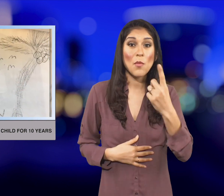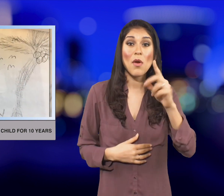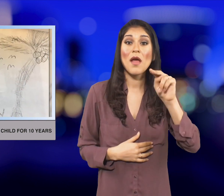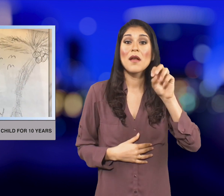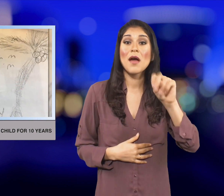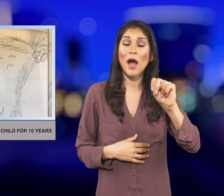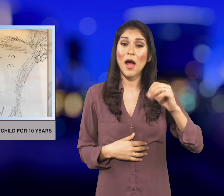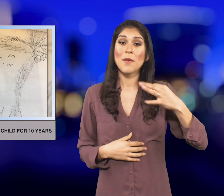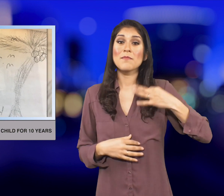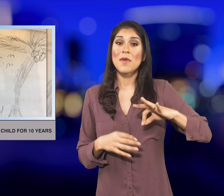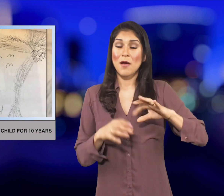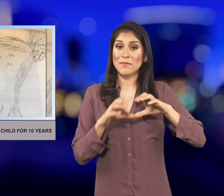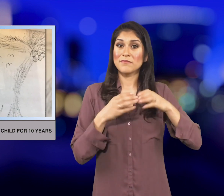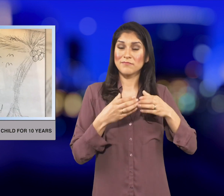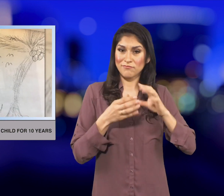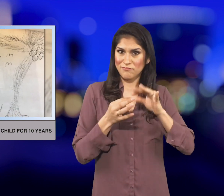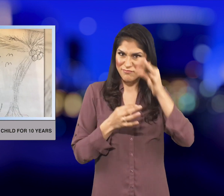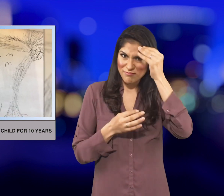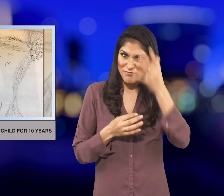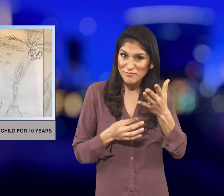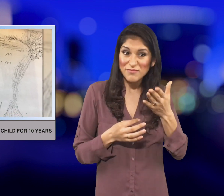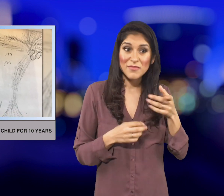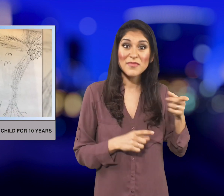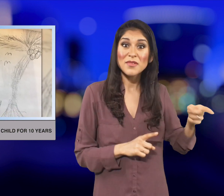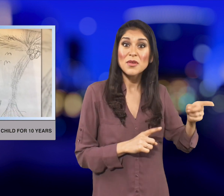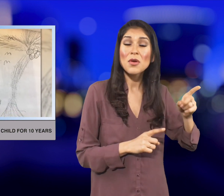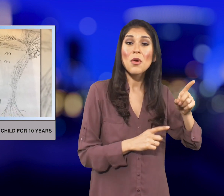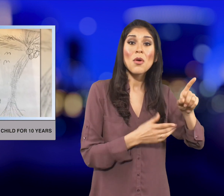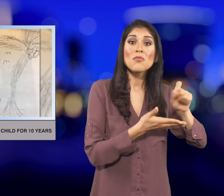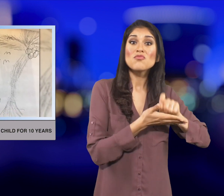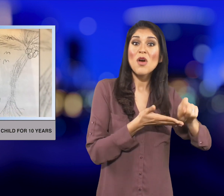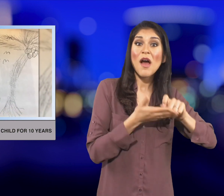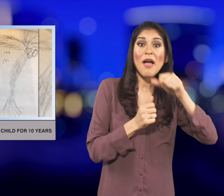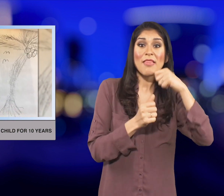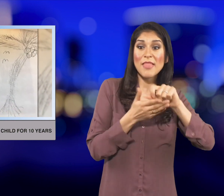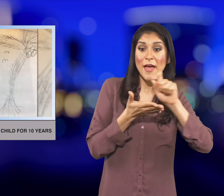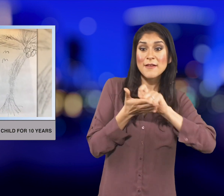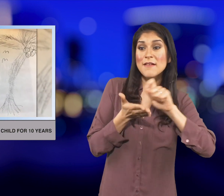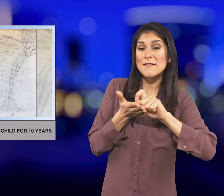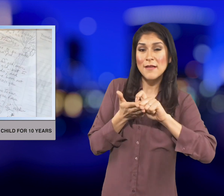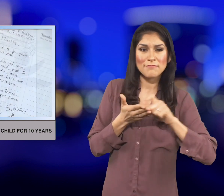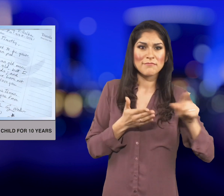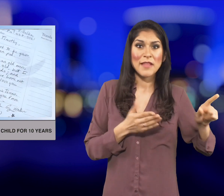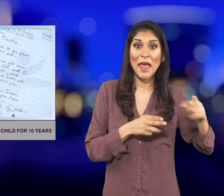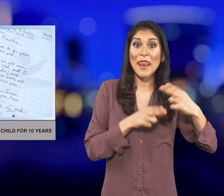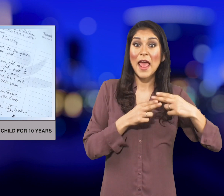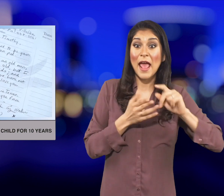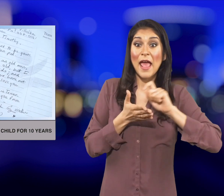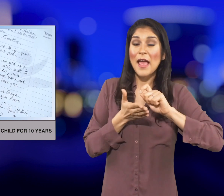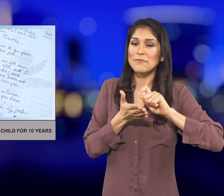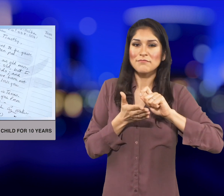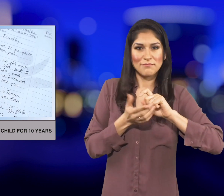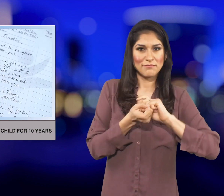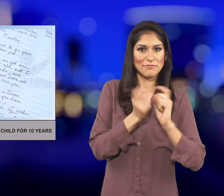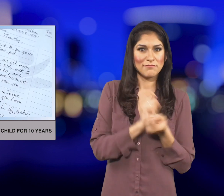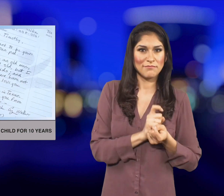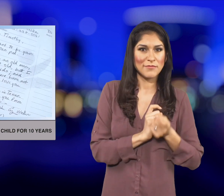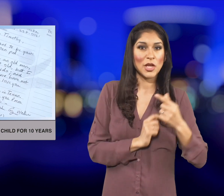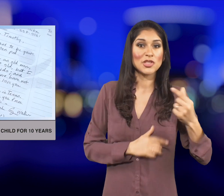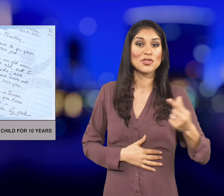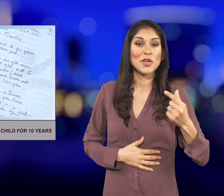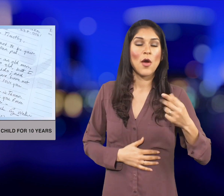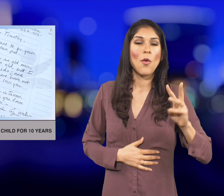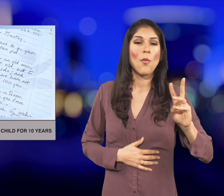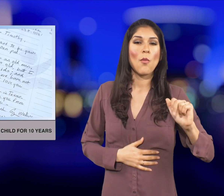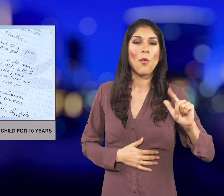According to the non-profit group who made the revelation, Bush used the pseudonym "G